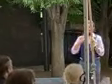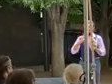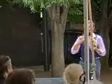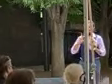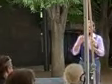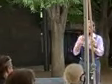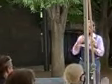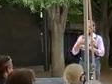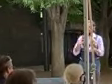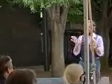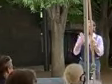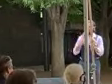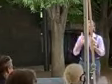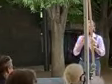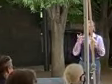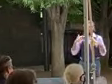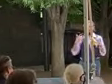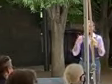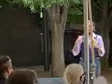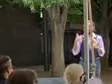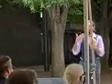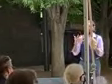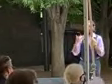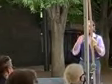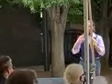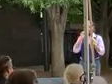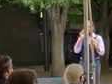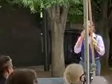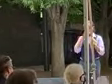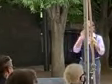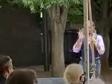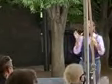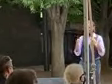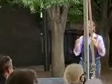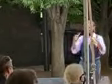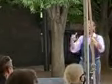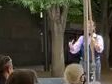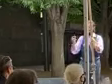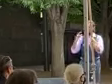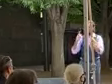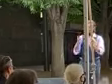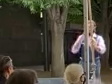nd that is the placement of the wreath. This is our first-ever wreath placement at the FDR Memorial.